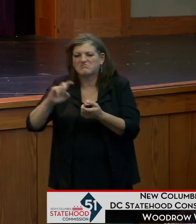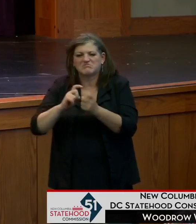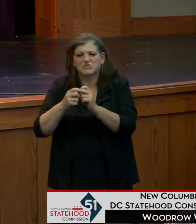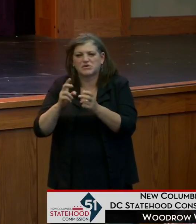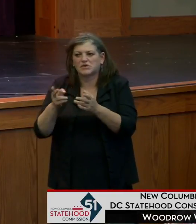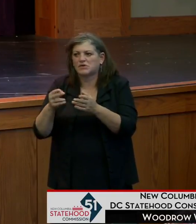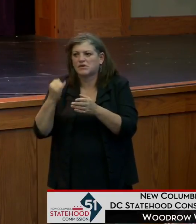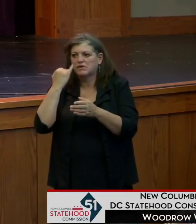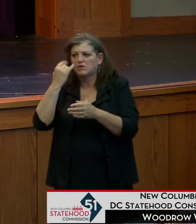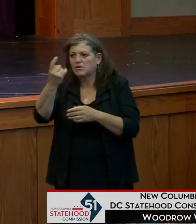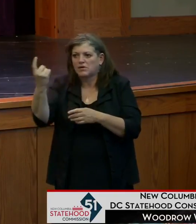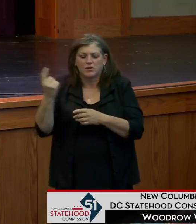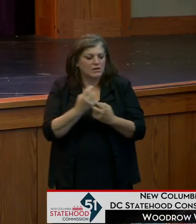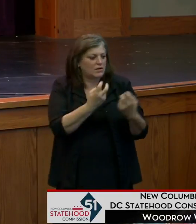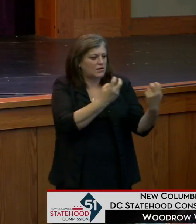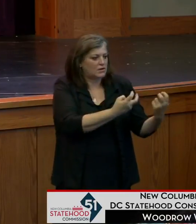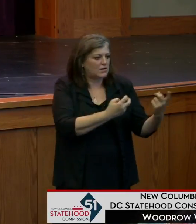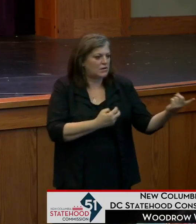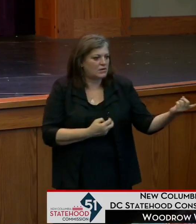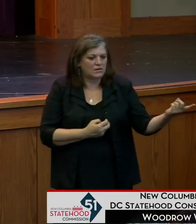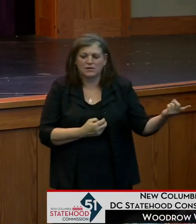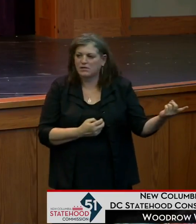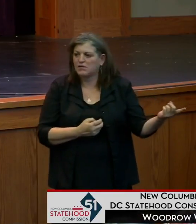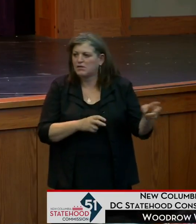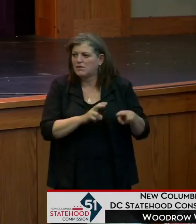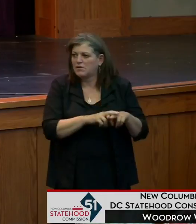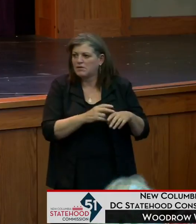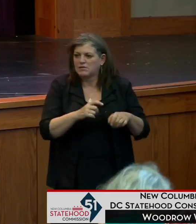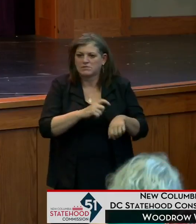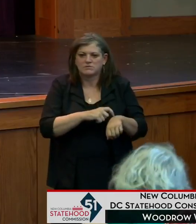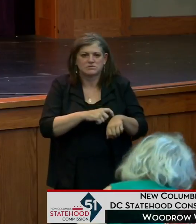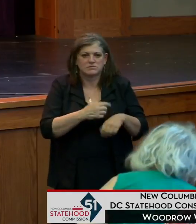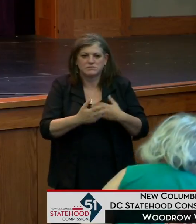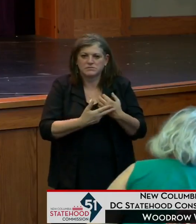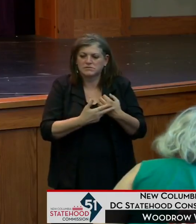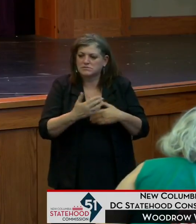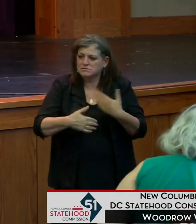IF YOU WOULD COME DOWN AND MAKE YOUR WAY SO WE COULD KEEP THINGS MOVING.